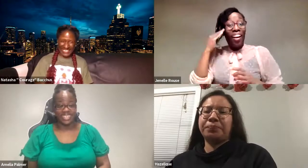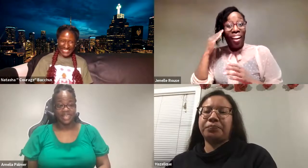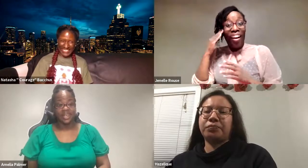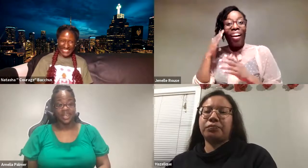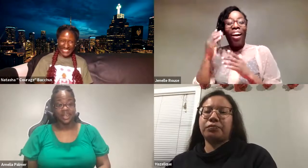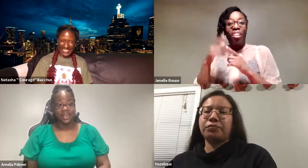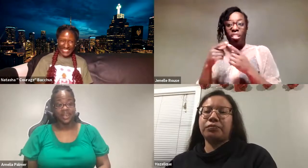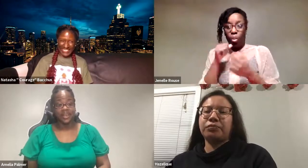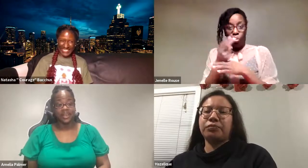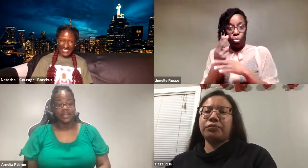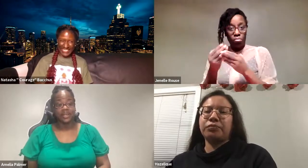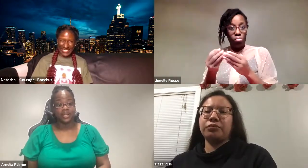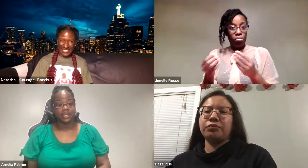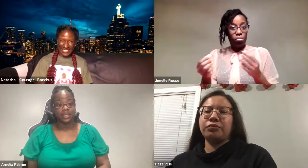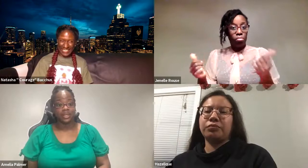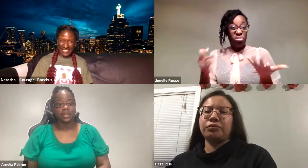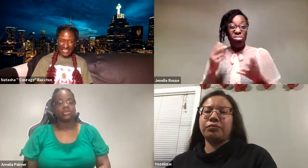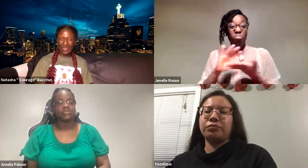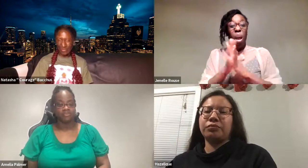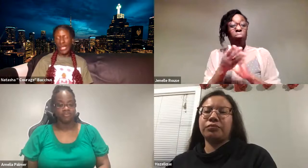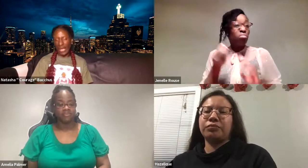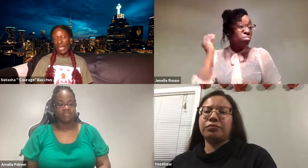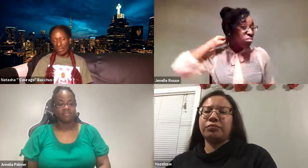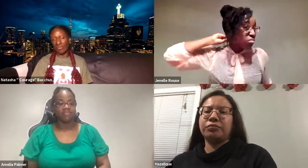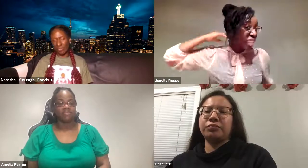so if someone for example learns a language and then they don't use it